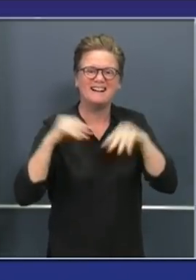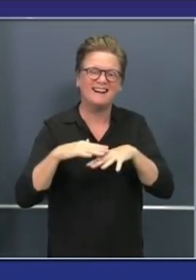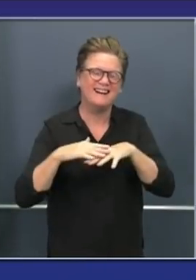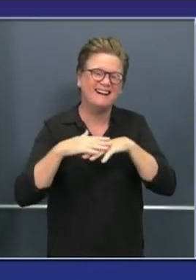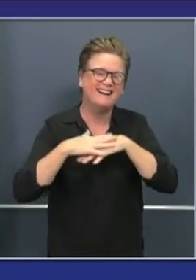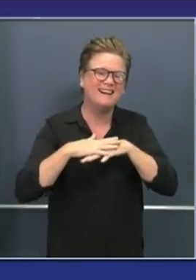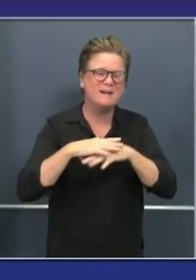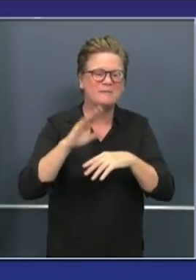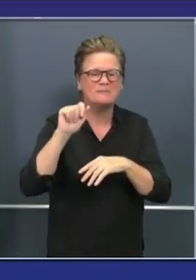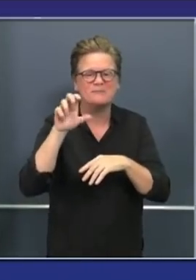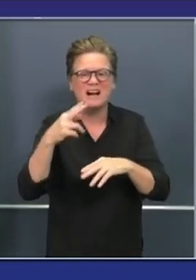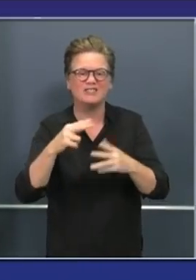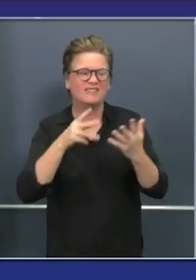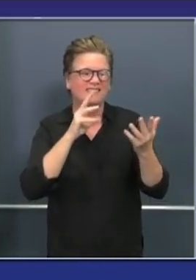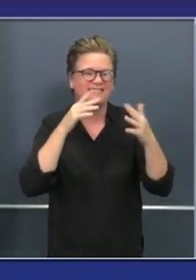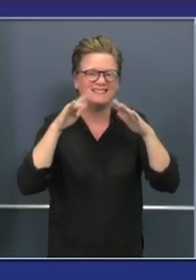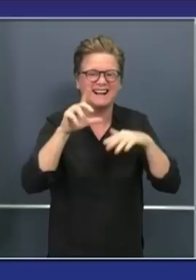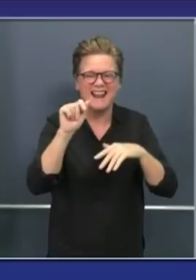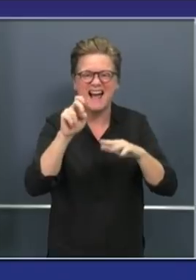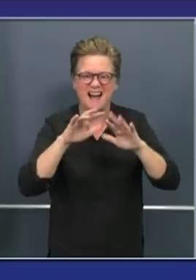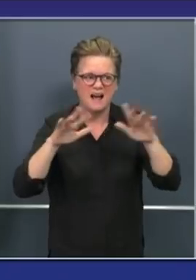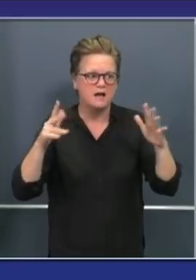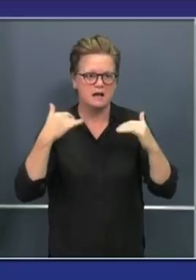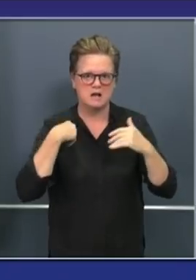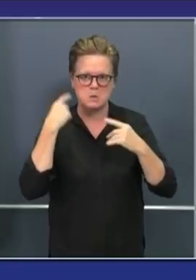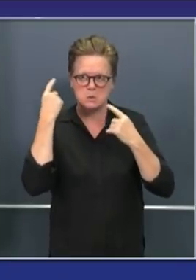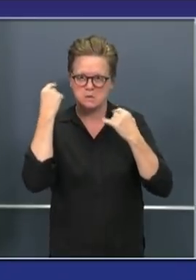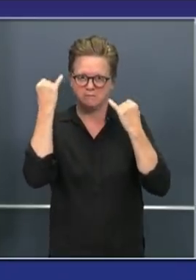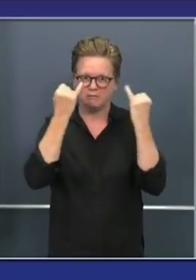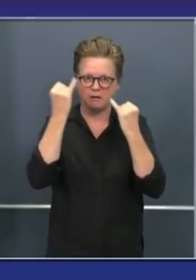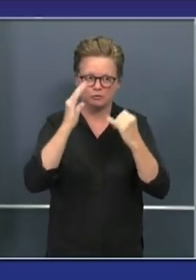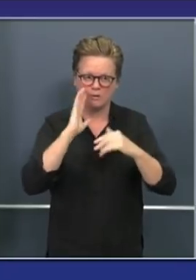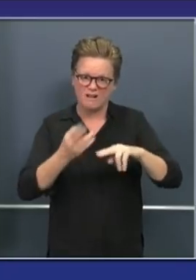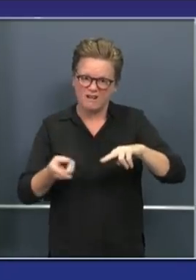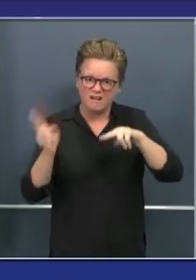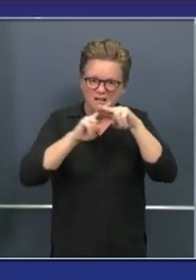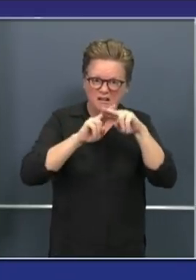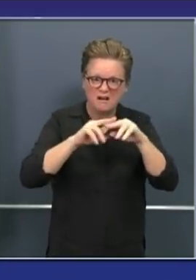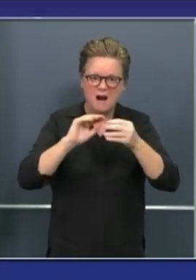ALL OF THIS DATA IS A MOMENT IN TIME, THOUGH, EXTENDED WITH THE BENEFIT OF HINDSIGHT, YOU CAN